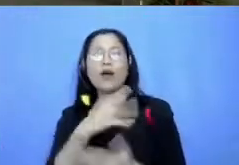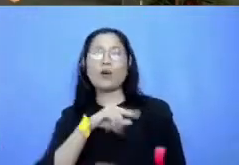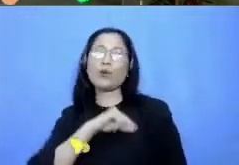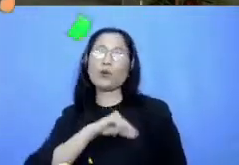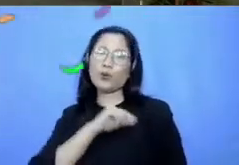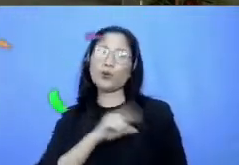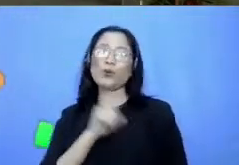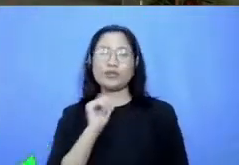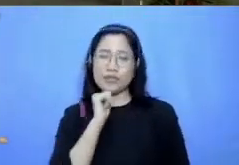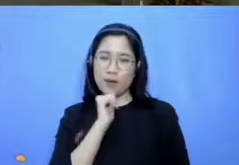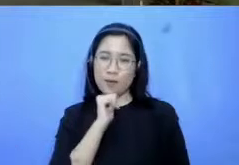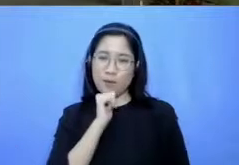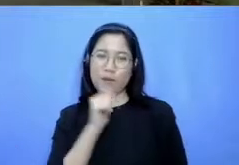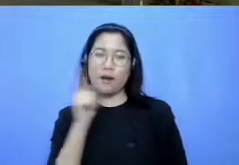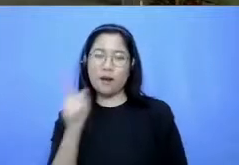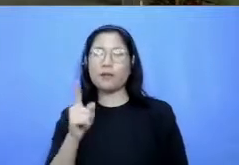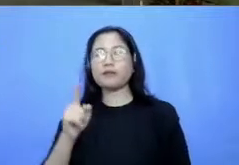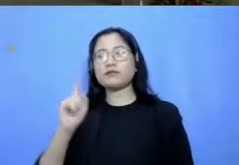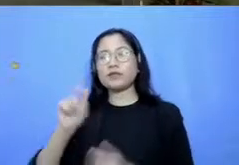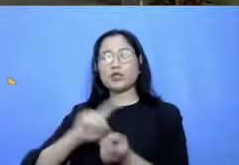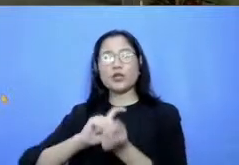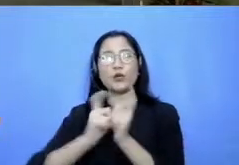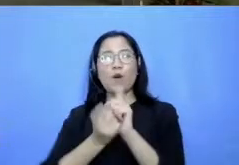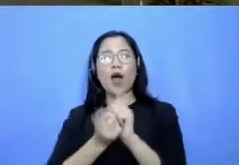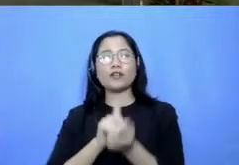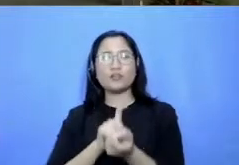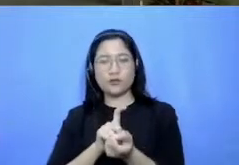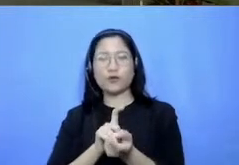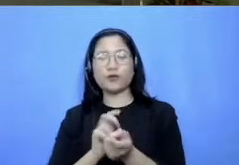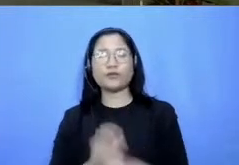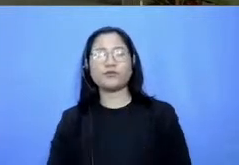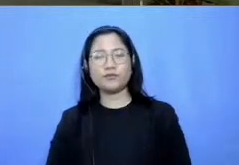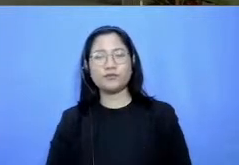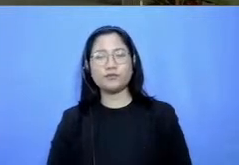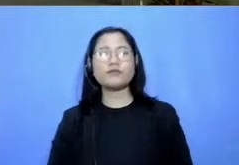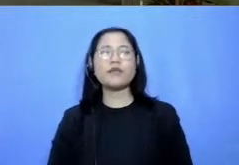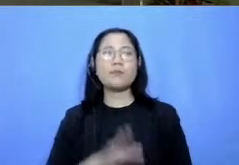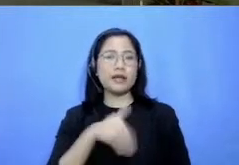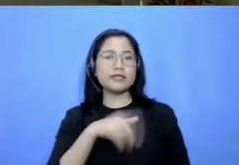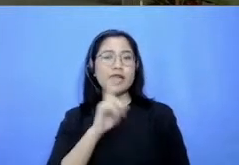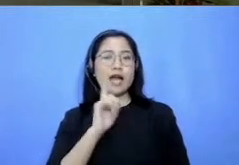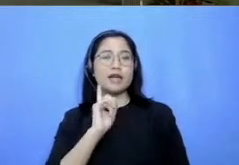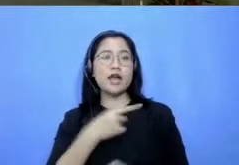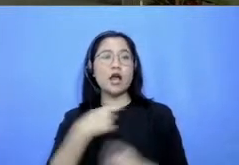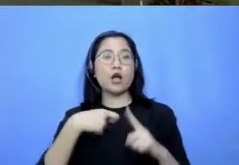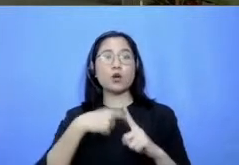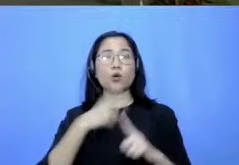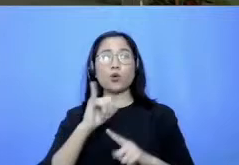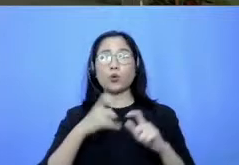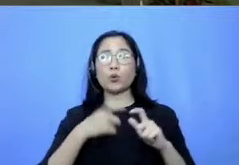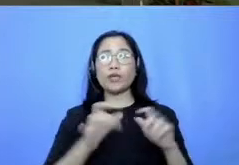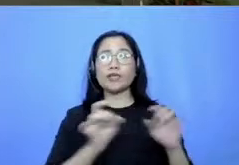this time but don't worry because there are still some quizzes to come we'll give it on the sidelines of the bell teach